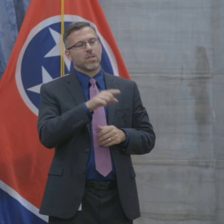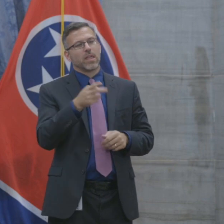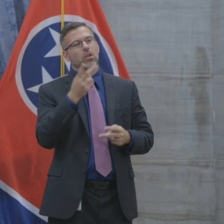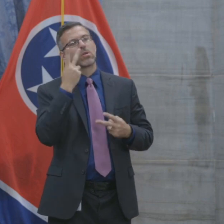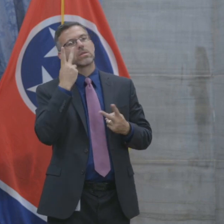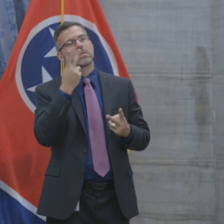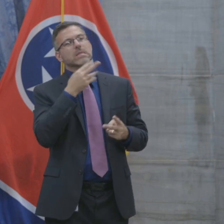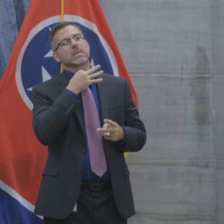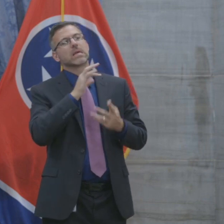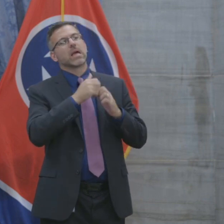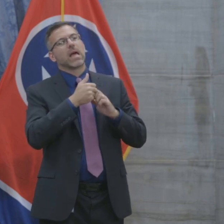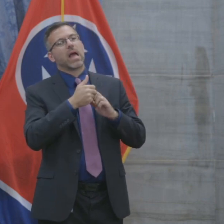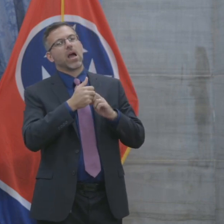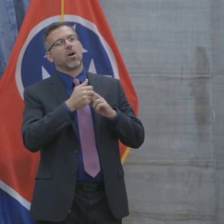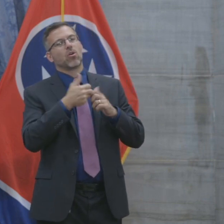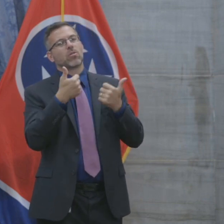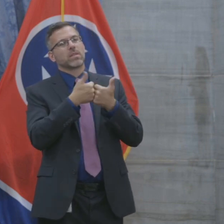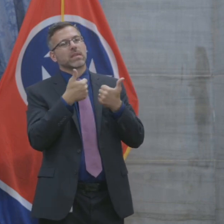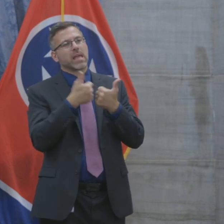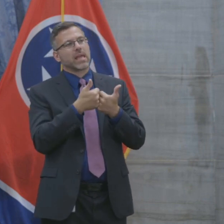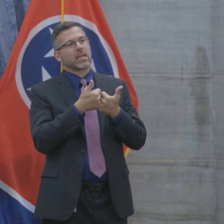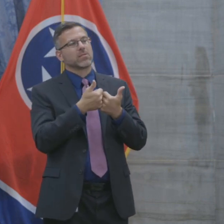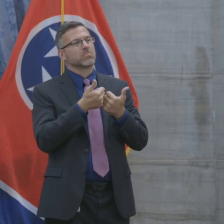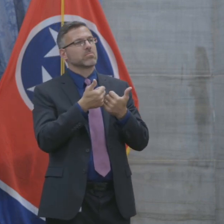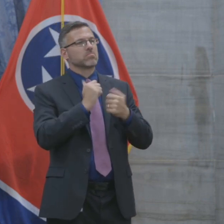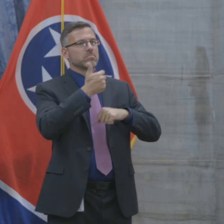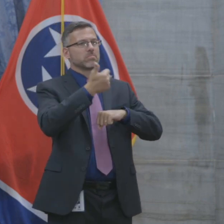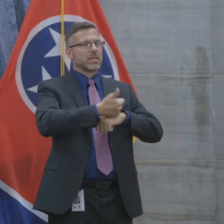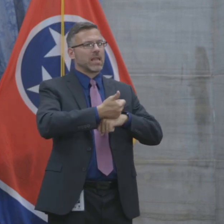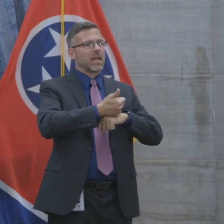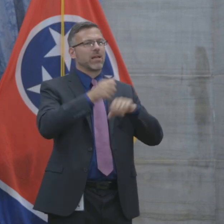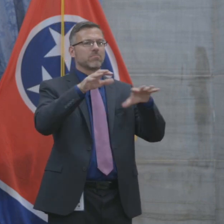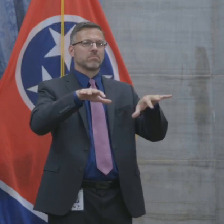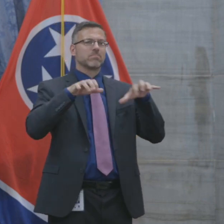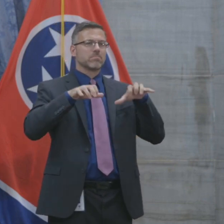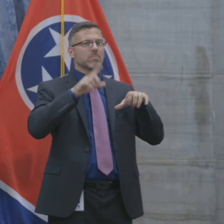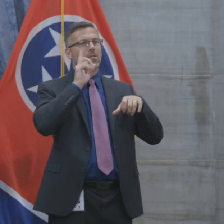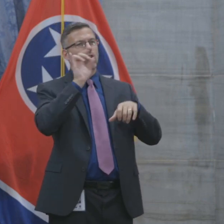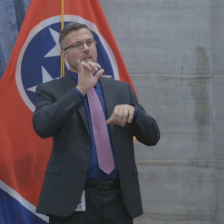happens. And she has the authority to do that. And